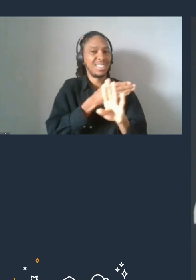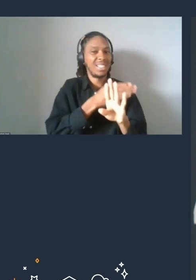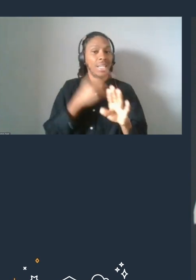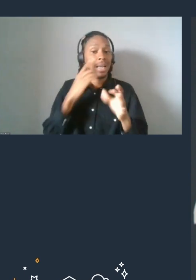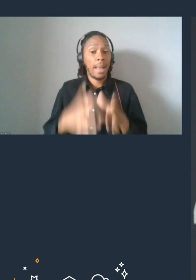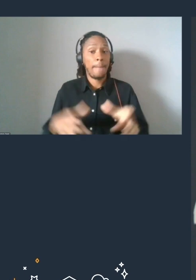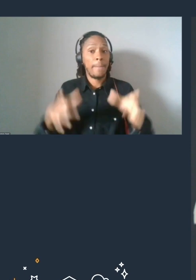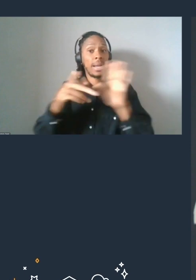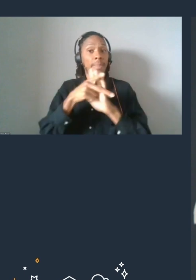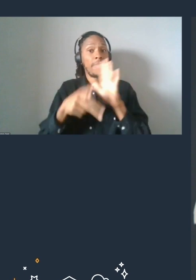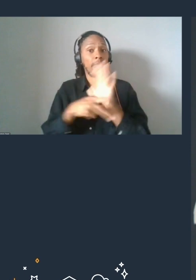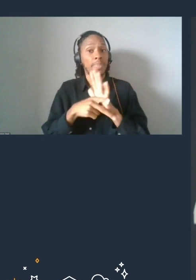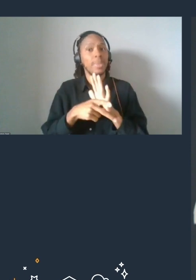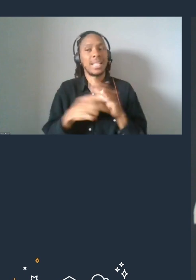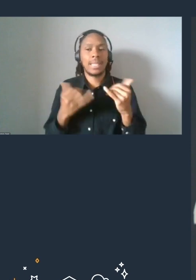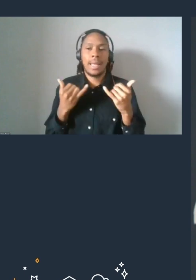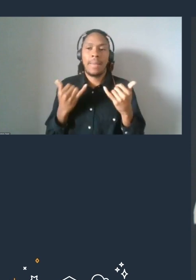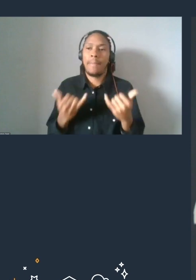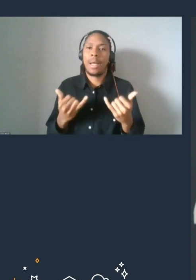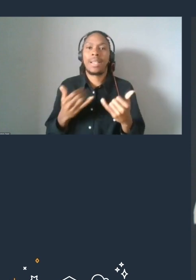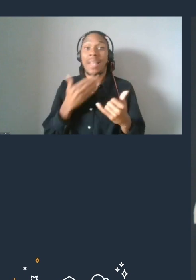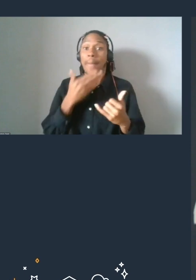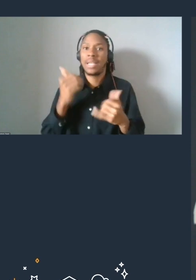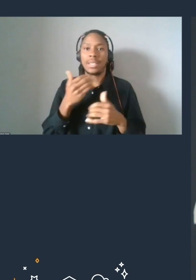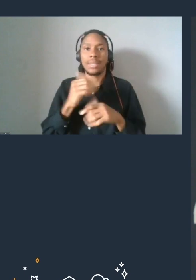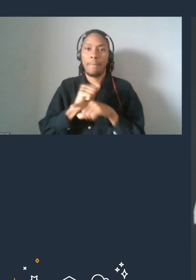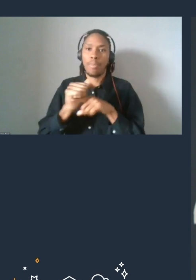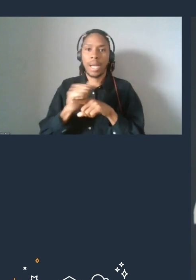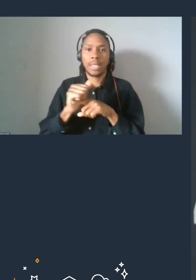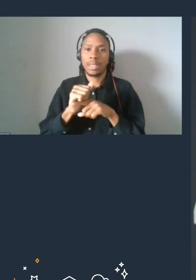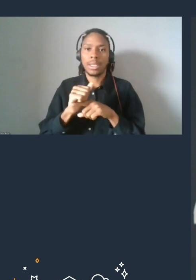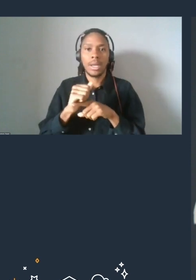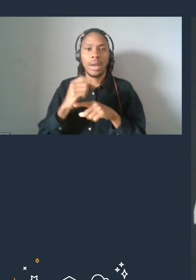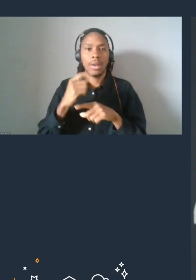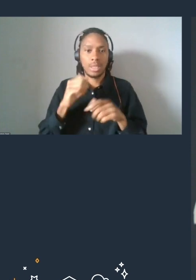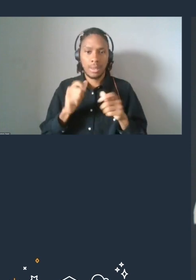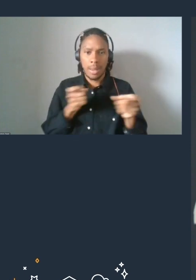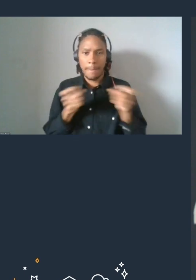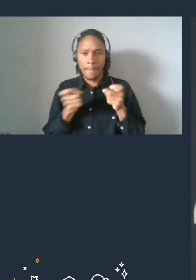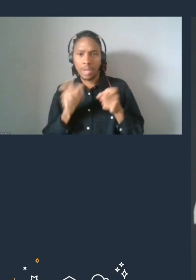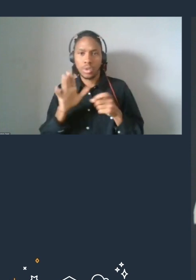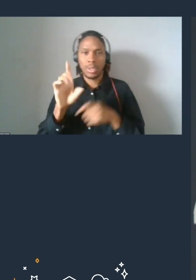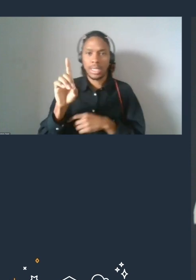is the modern and best practice approach to manage your data access centrally,